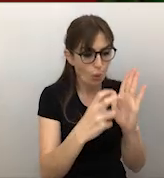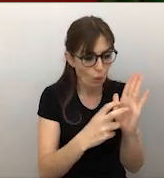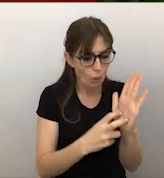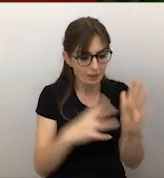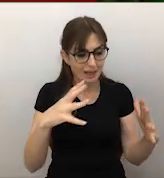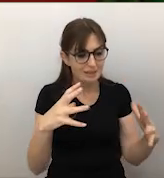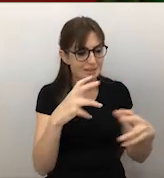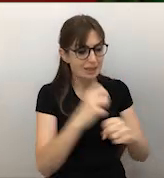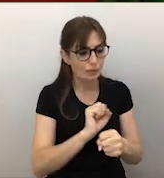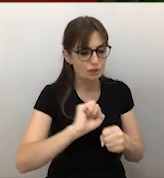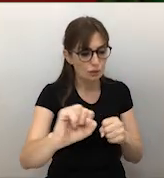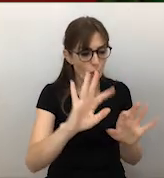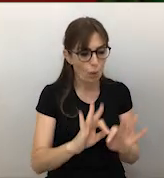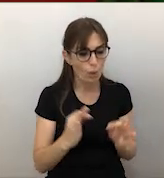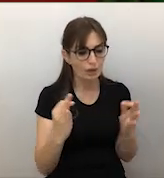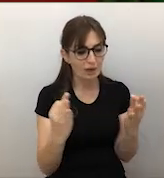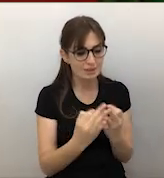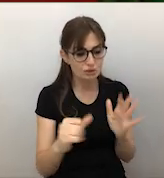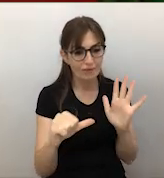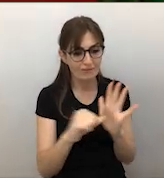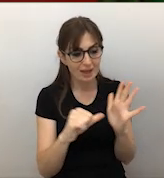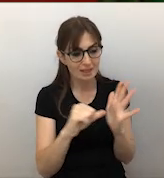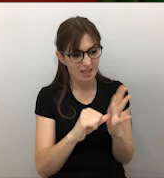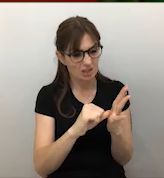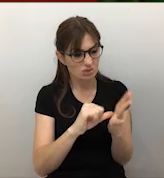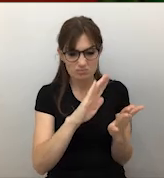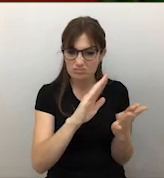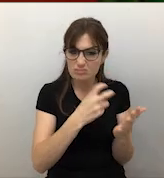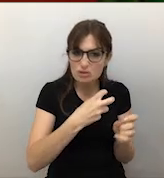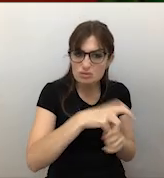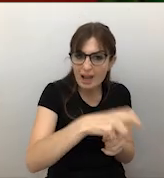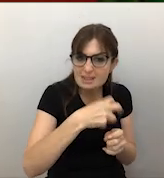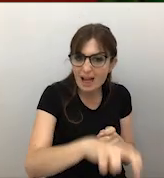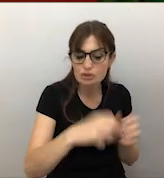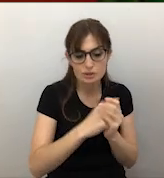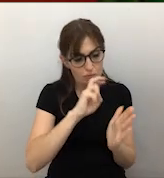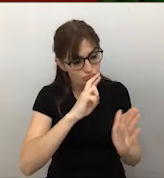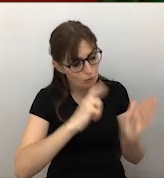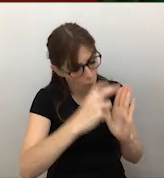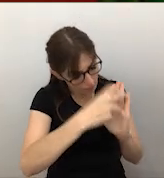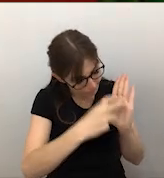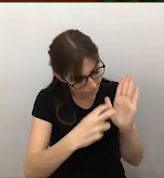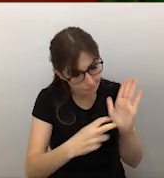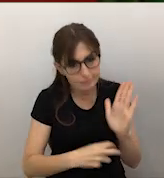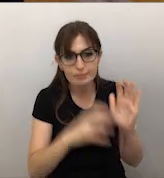and summarising your organization's financial transactions and reporting them in financial statements.